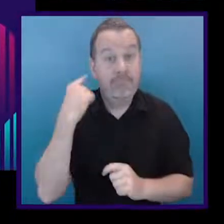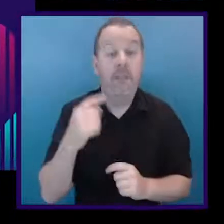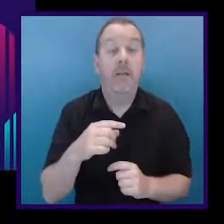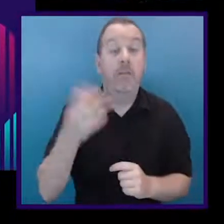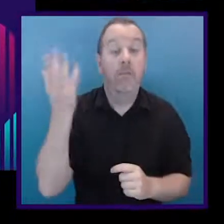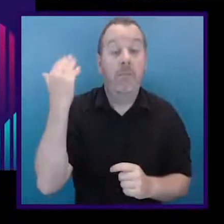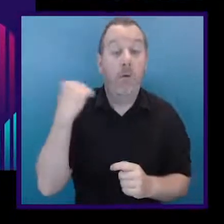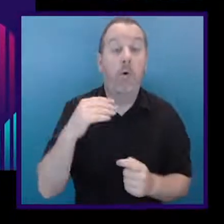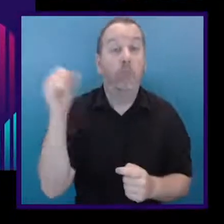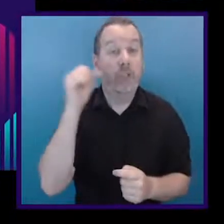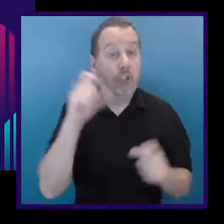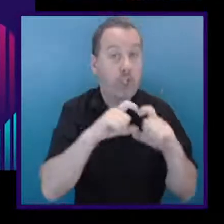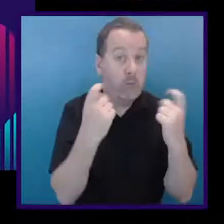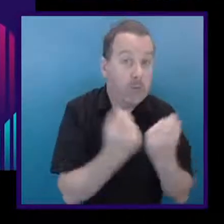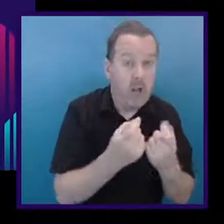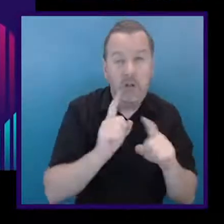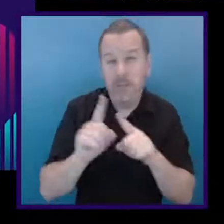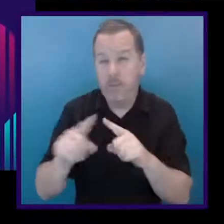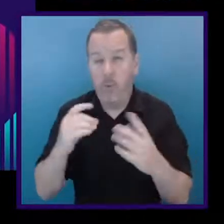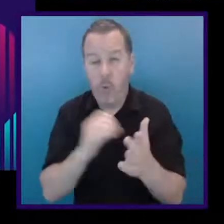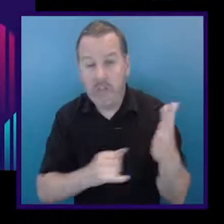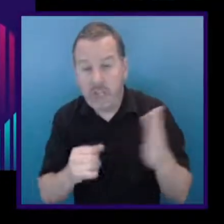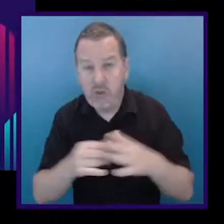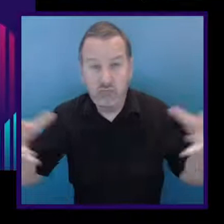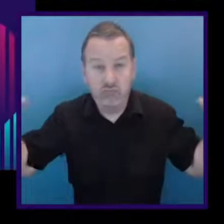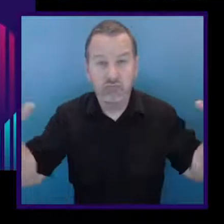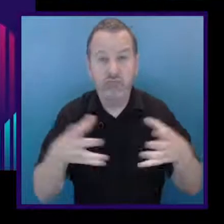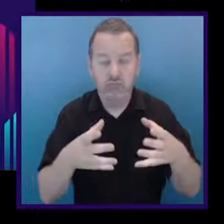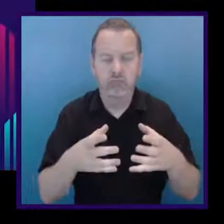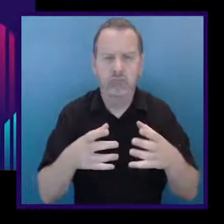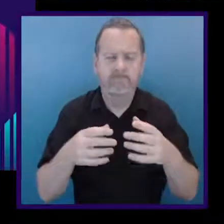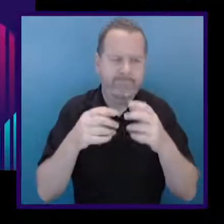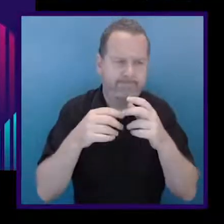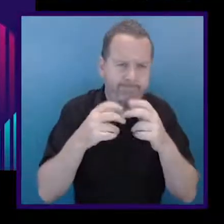organisations called for a national strategy for languages, and contained within that strategy